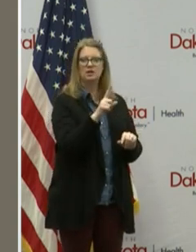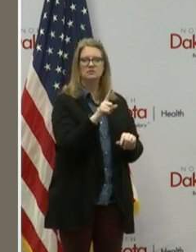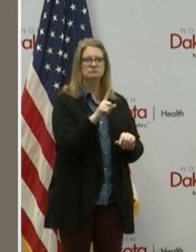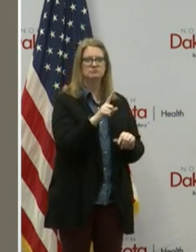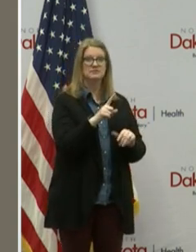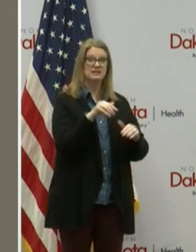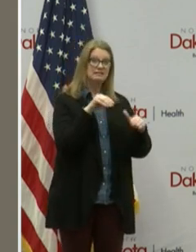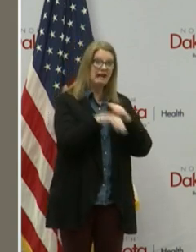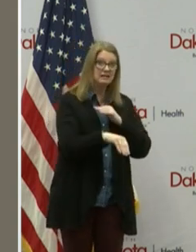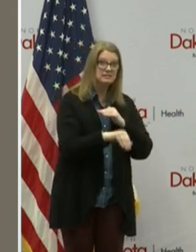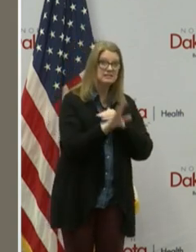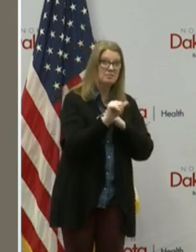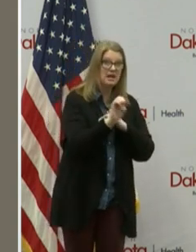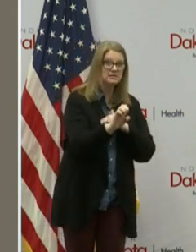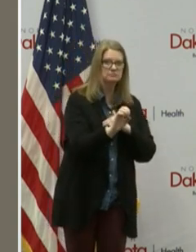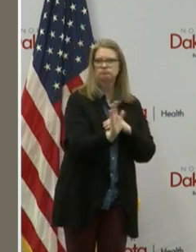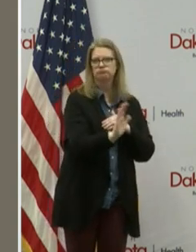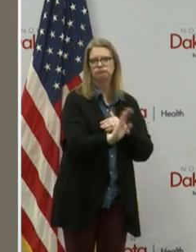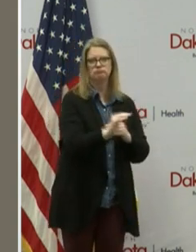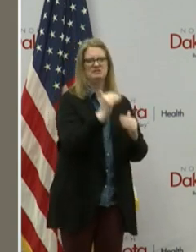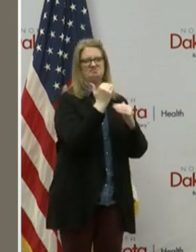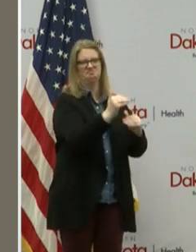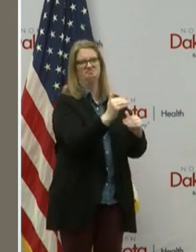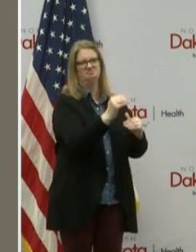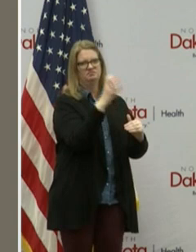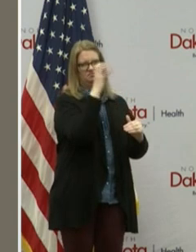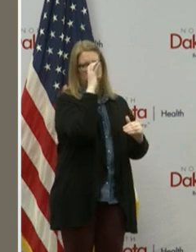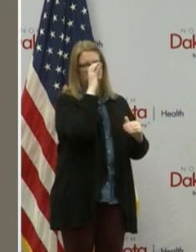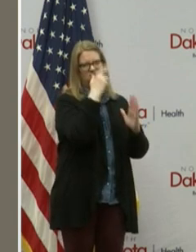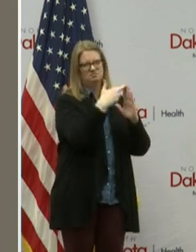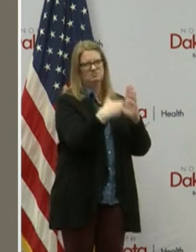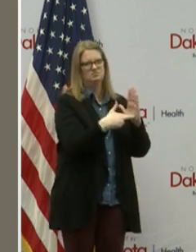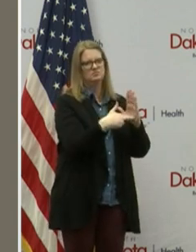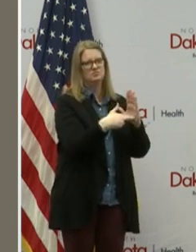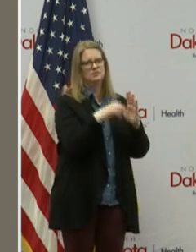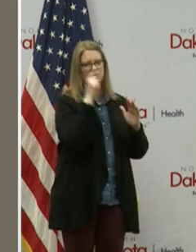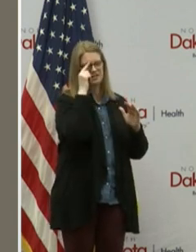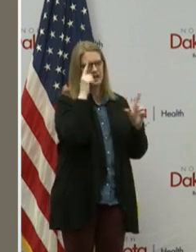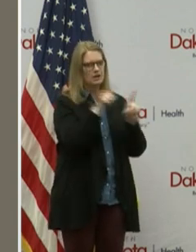THAT INDIVIDUAL HAS RECOVERED, BUT THEY ARE DOING A GREAT JOB OF RESTRICTING ACCESS,